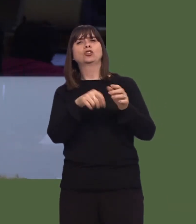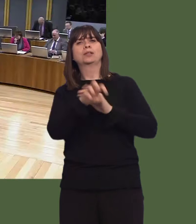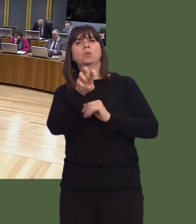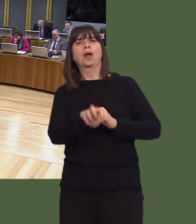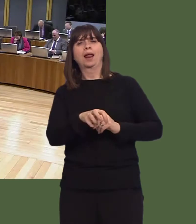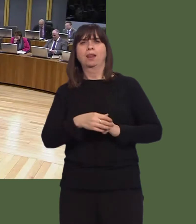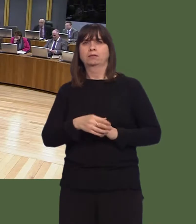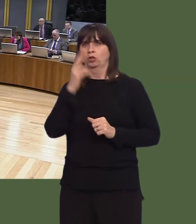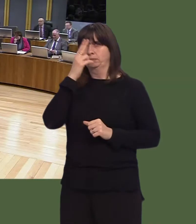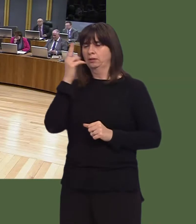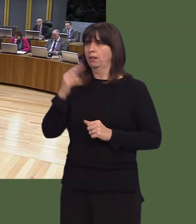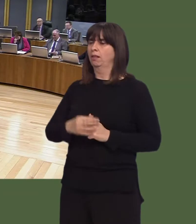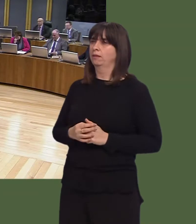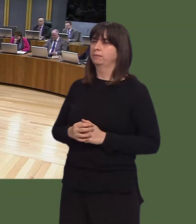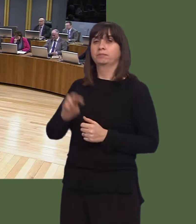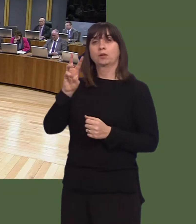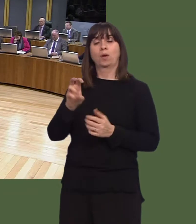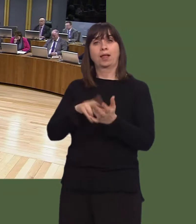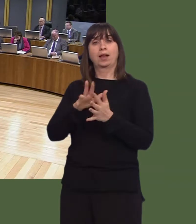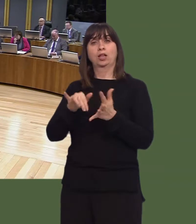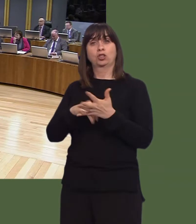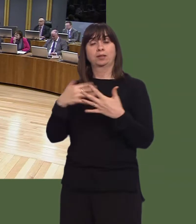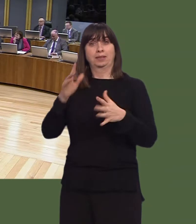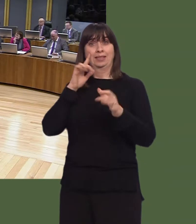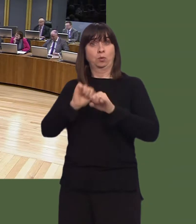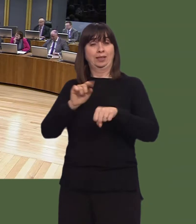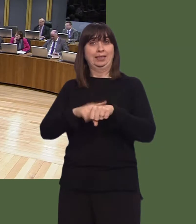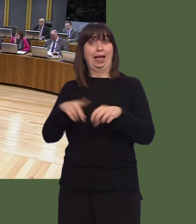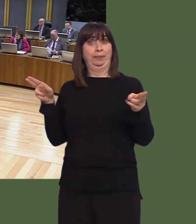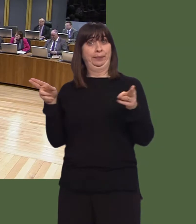OAQ51924 Carwyn Jones AM: Well, the Welsh NHS has shown annual improvement in waiting times since August 2015.